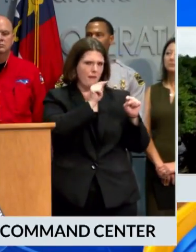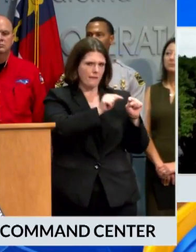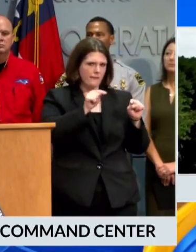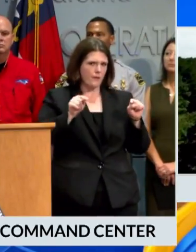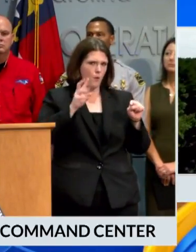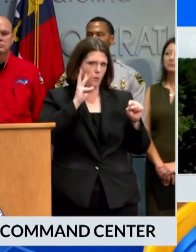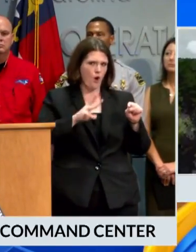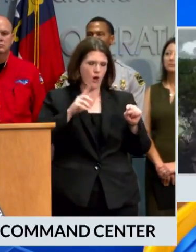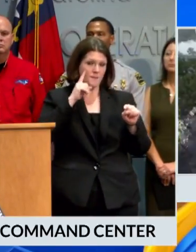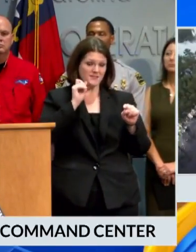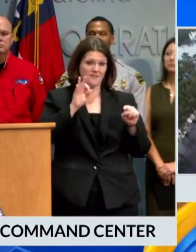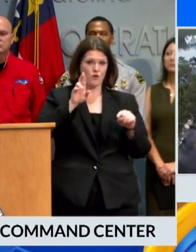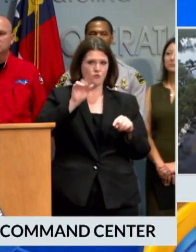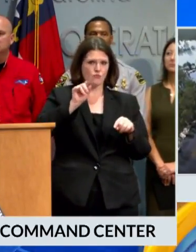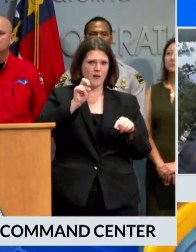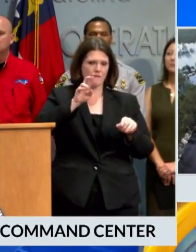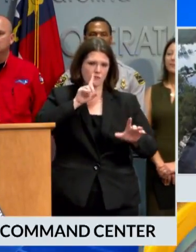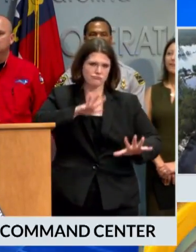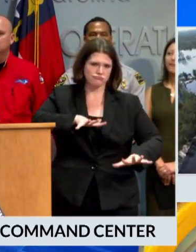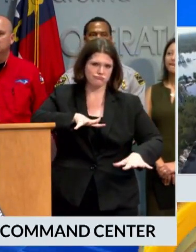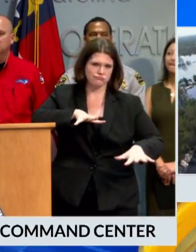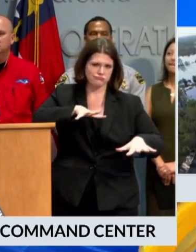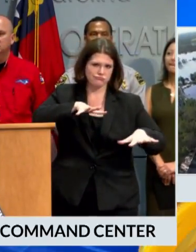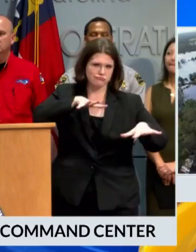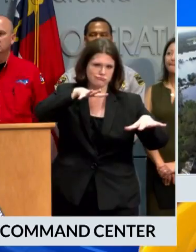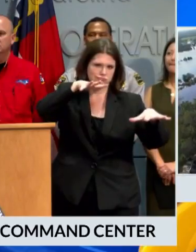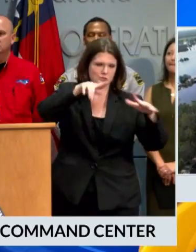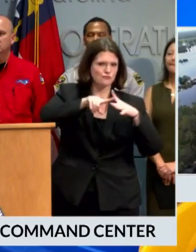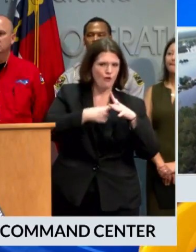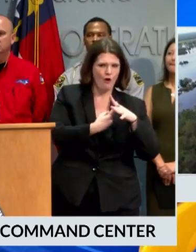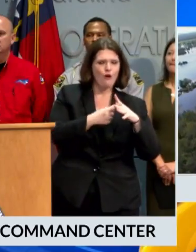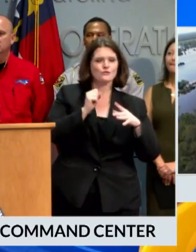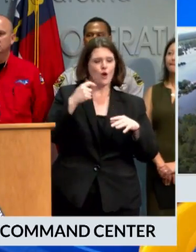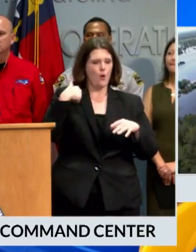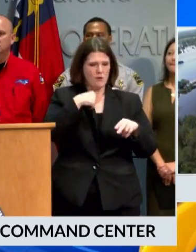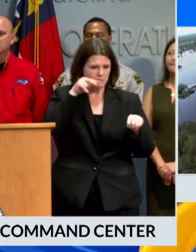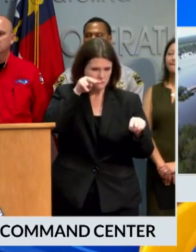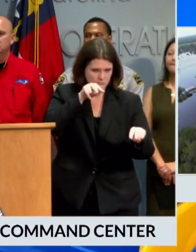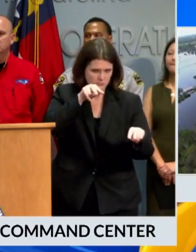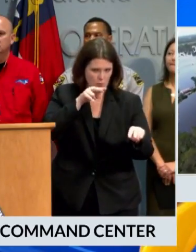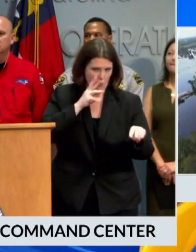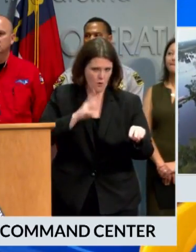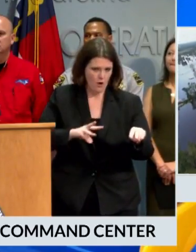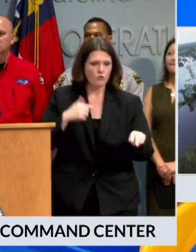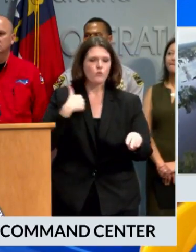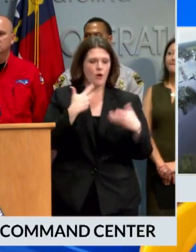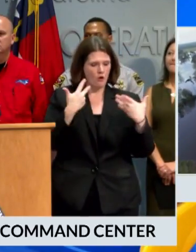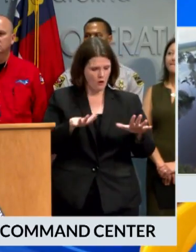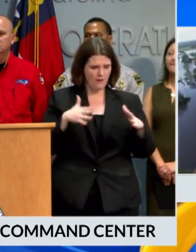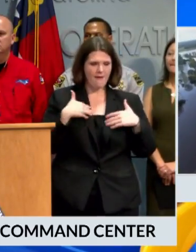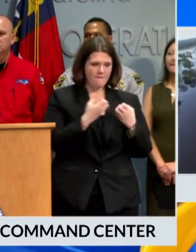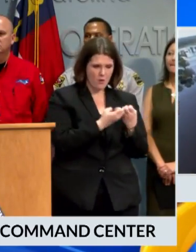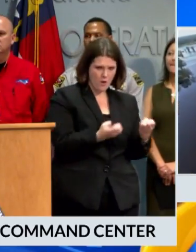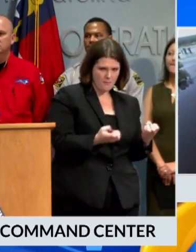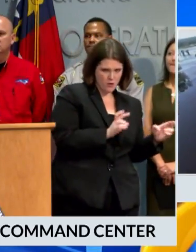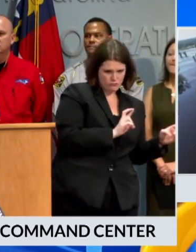EVERYTHING THAT WILL BE MITIGATED SURELY. WE ARE WORRIED ABOUT